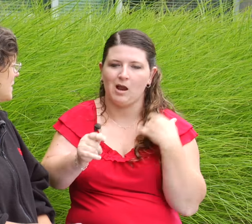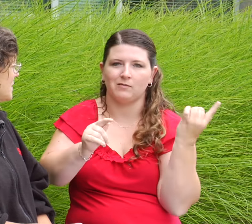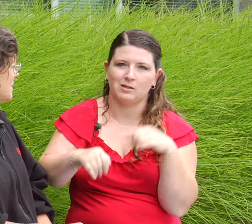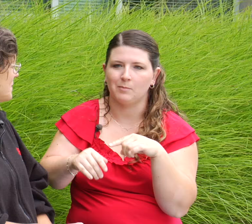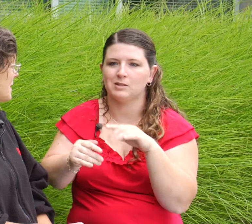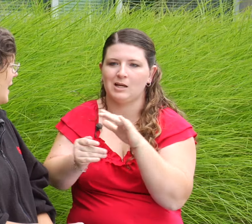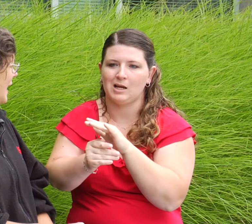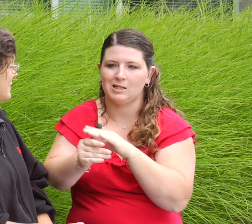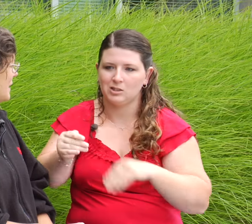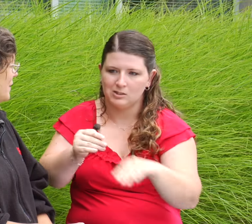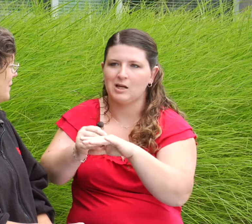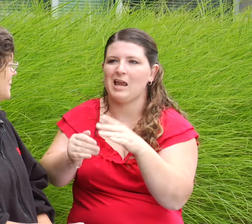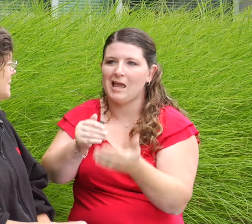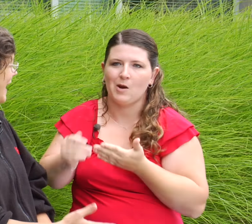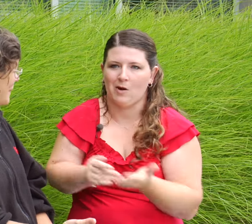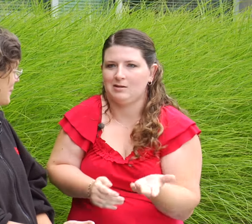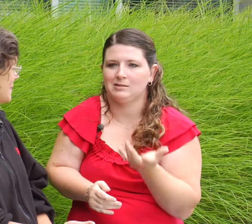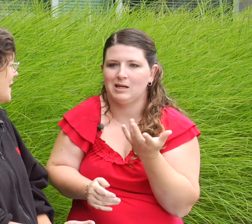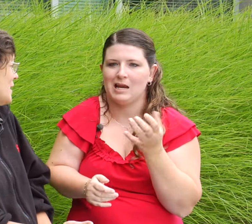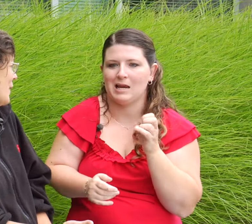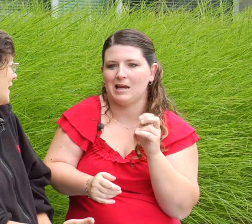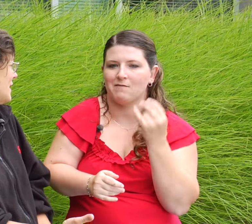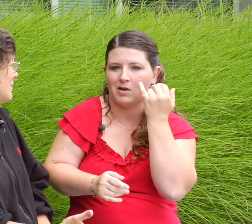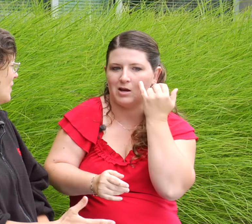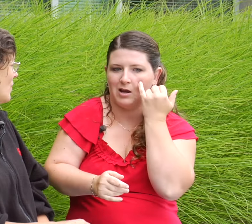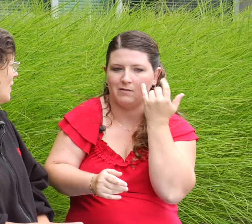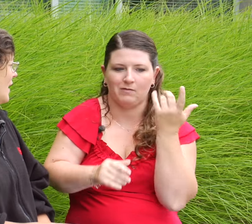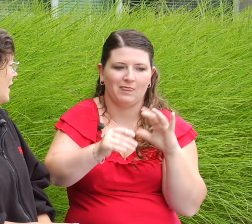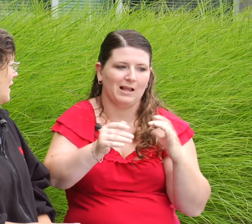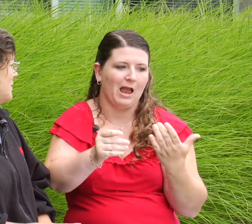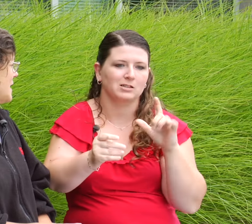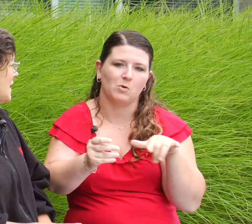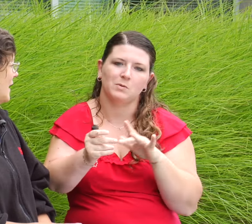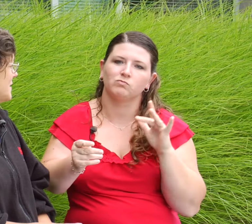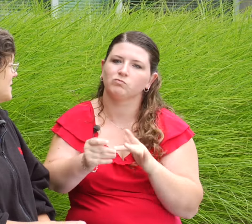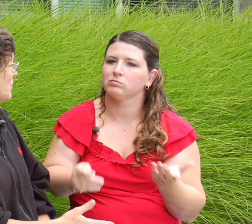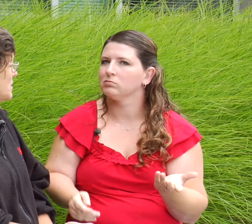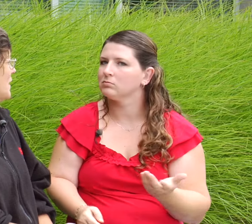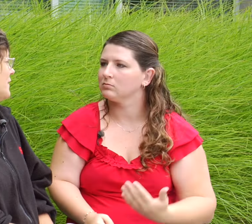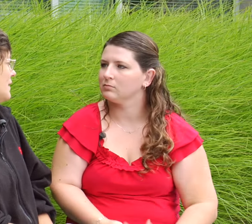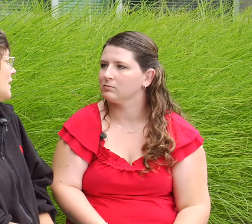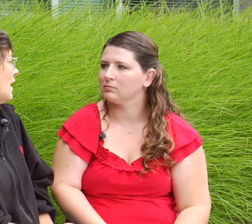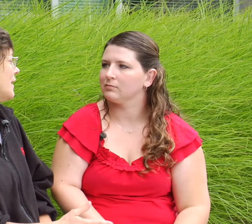because sometimes I have to come here to campus, anyway, even though I'm taking a class that's supposed to be online.